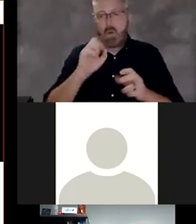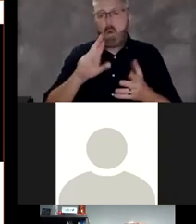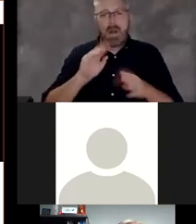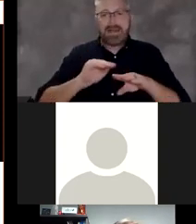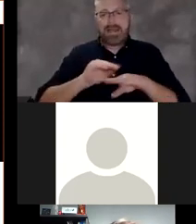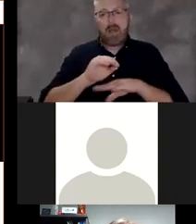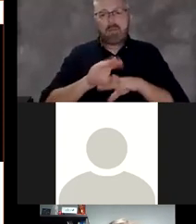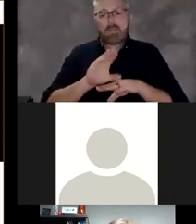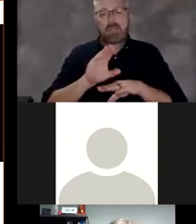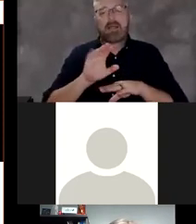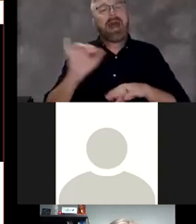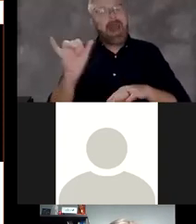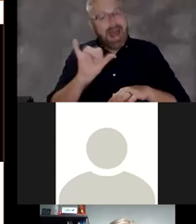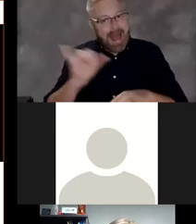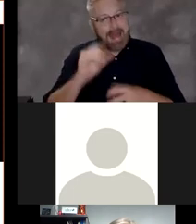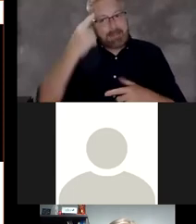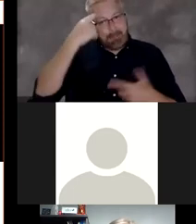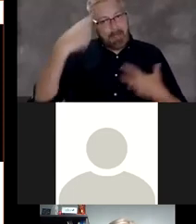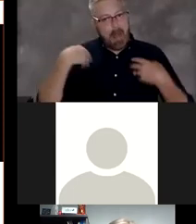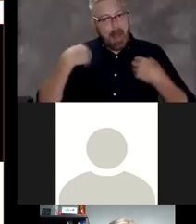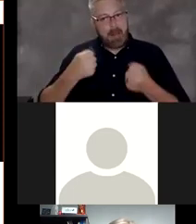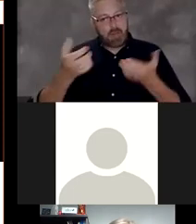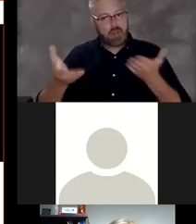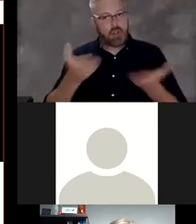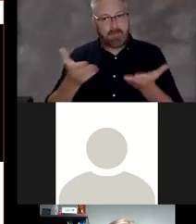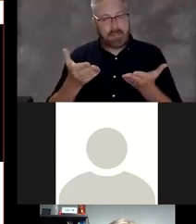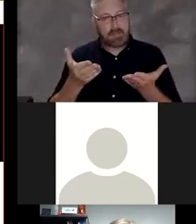FORM OF A MENTAL HEALTH SERVICE. IT'S SLIGHTLY DIFFERENT.